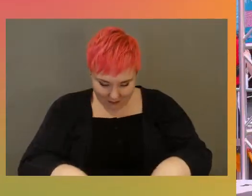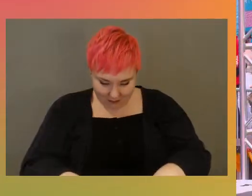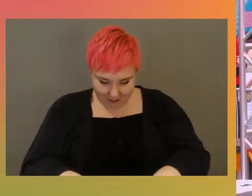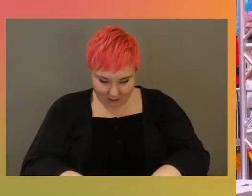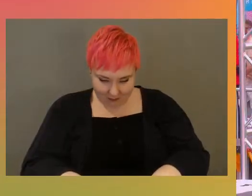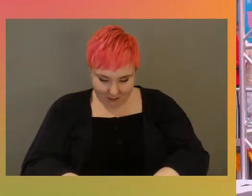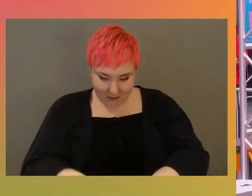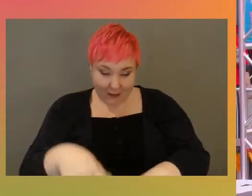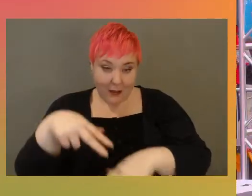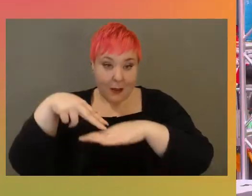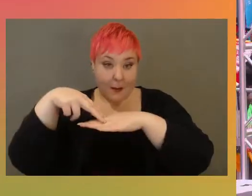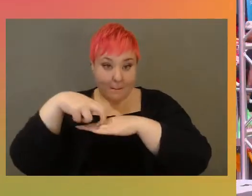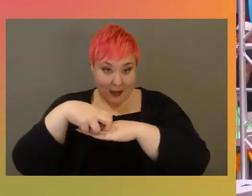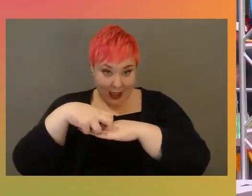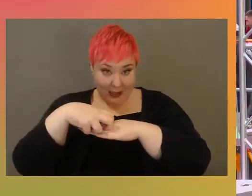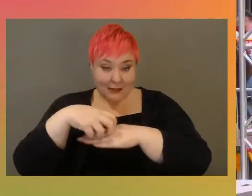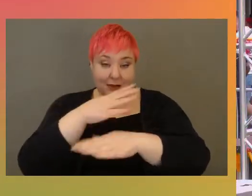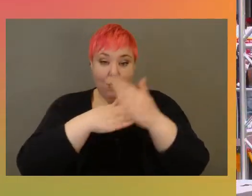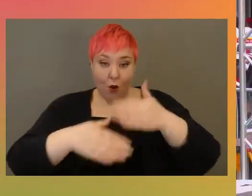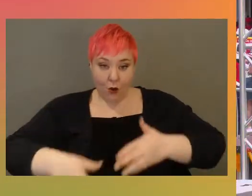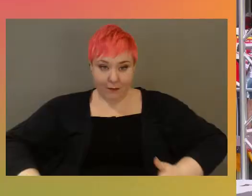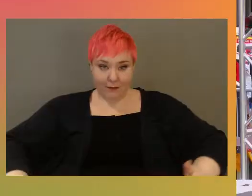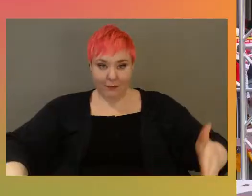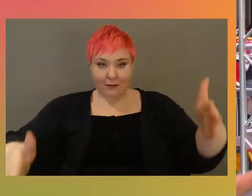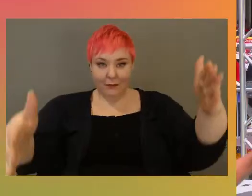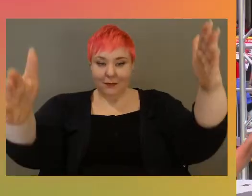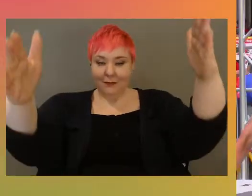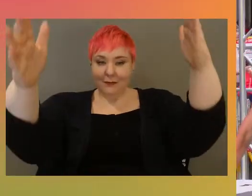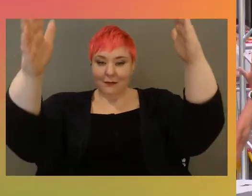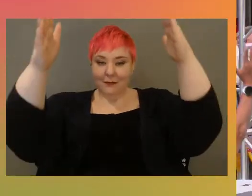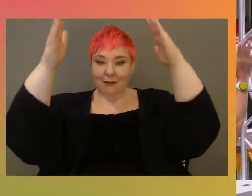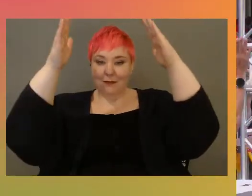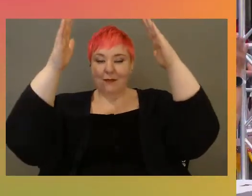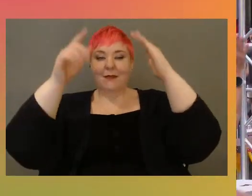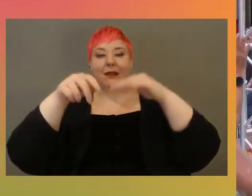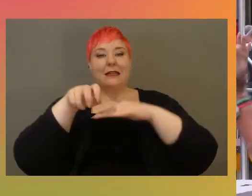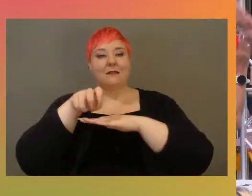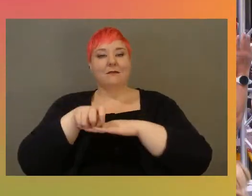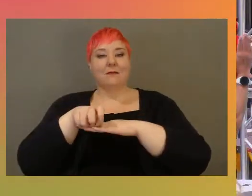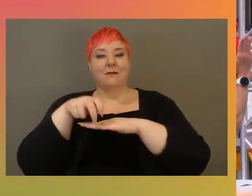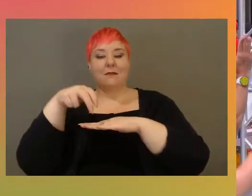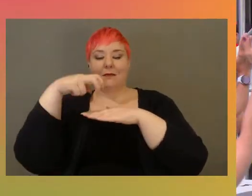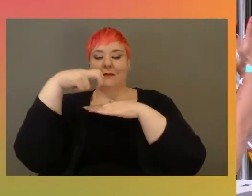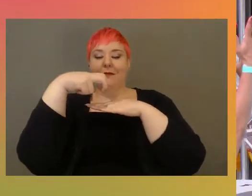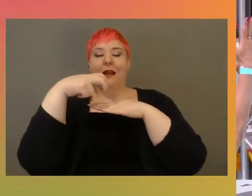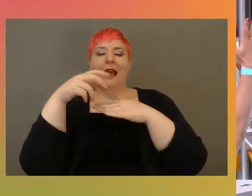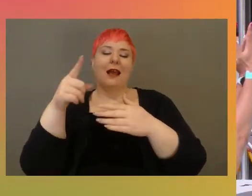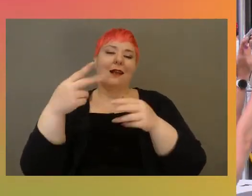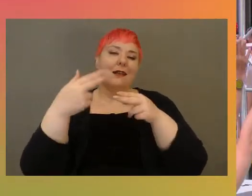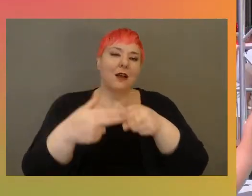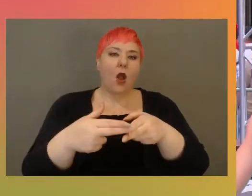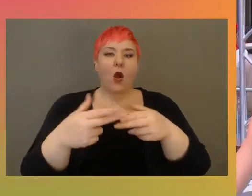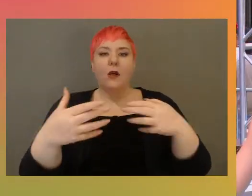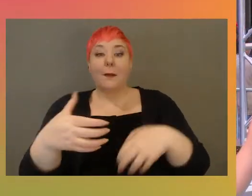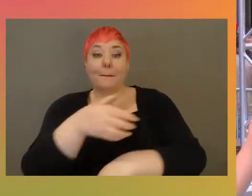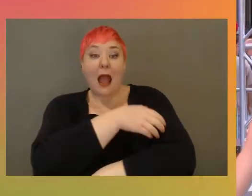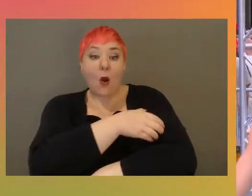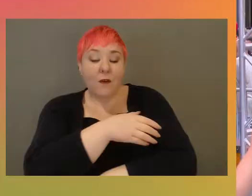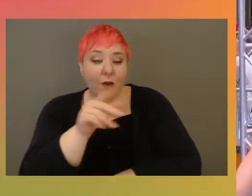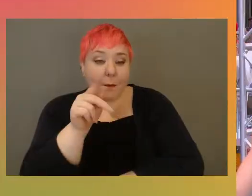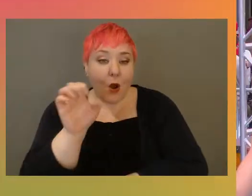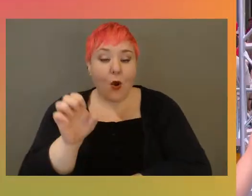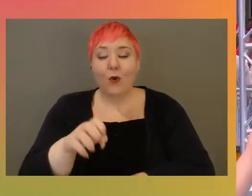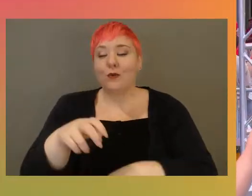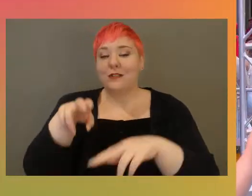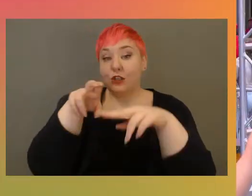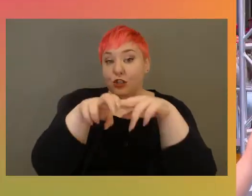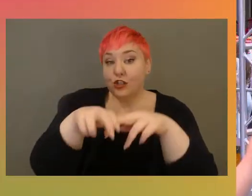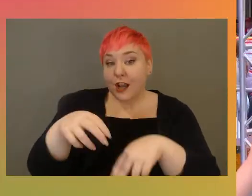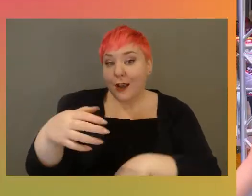INHALE, LOOK UP, EXHALE, FALL